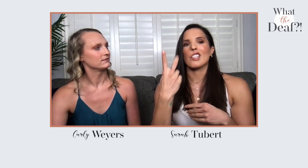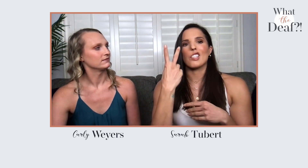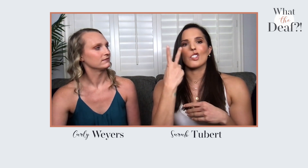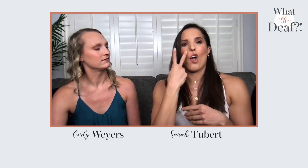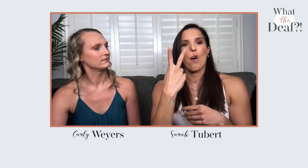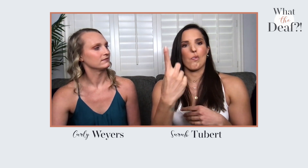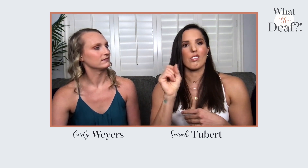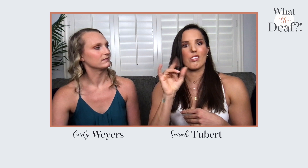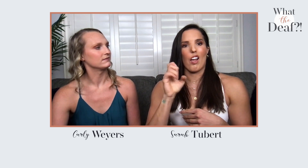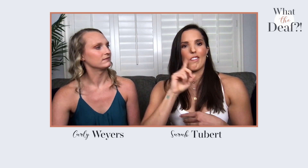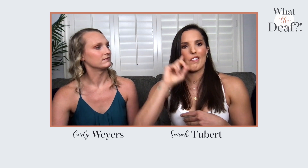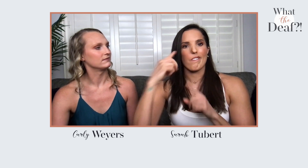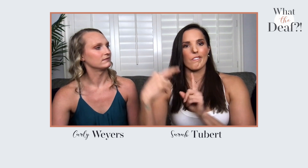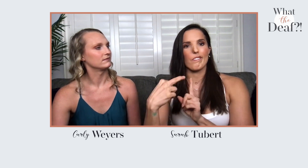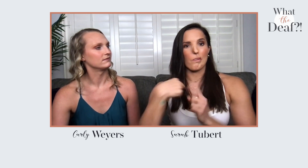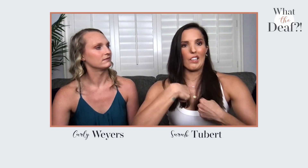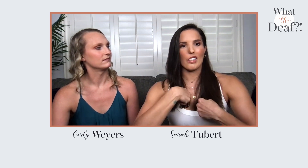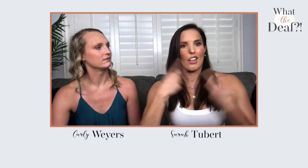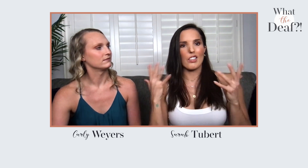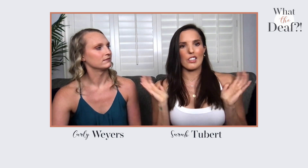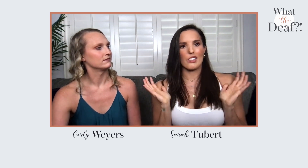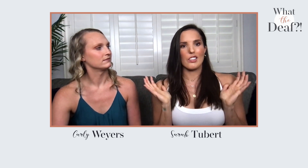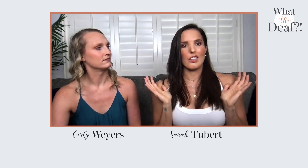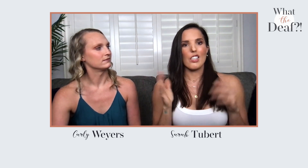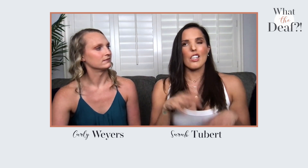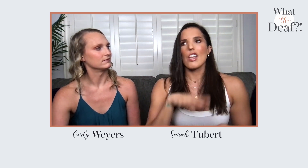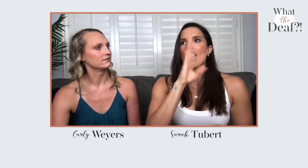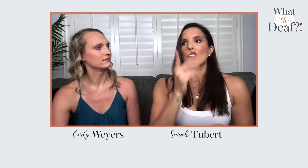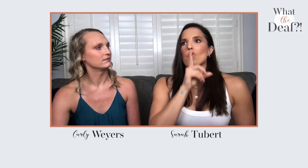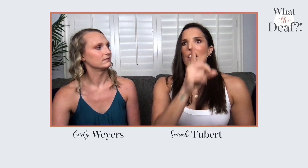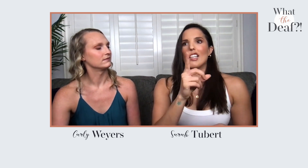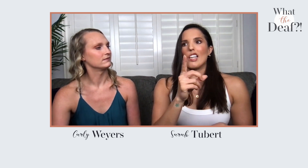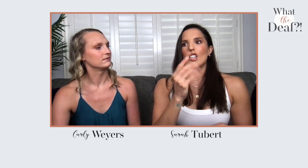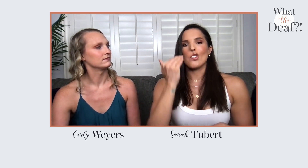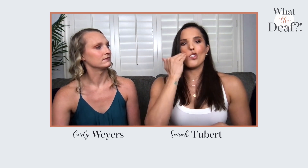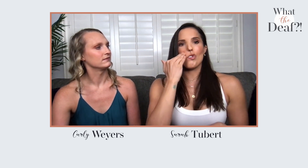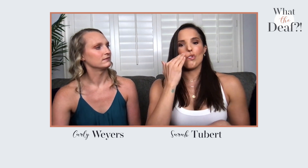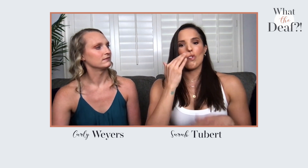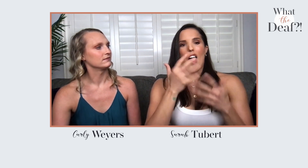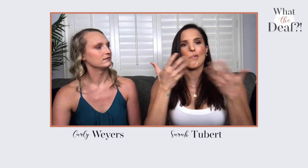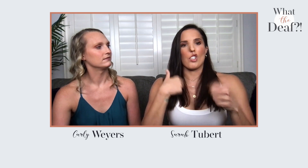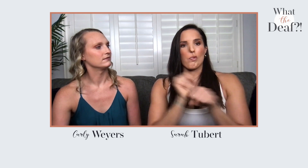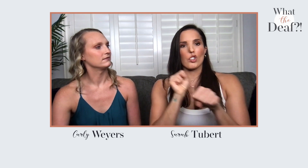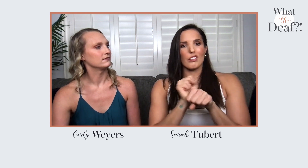So they only saw one side of a deaf identity which was mine. And that was it. They'd never really knew how much work